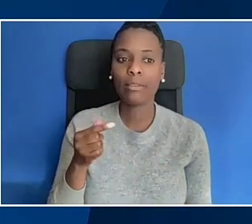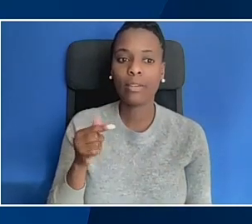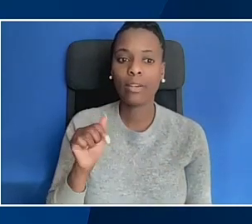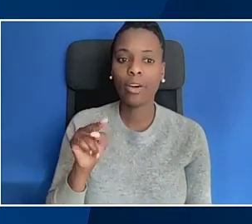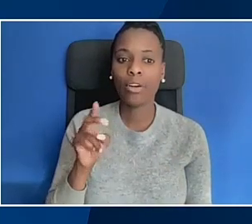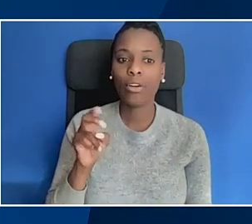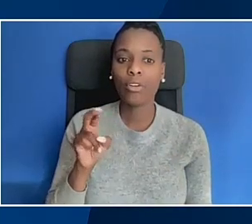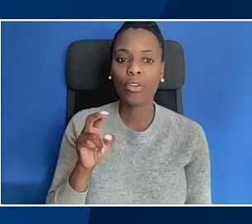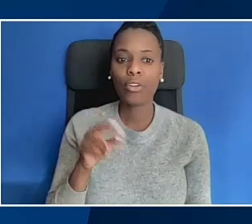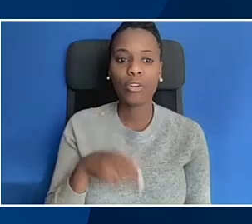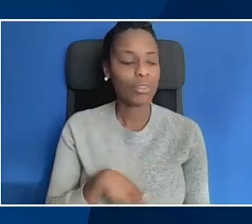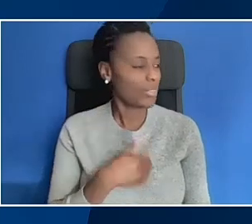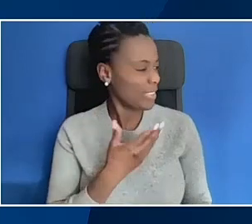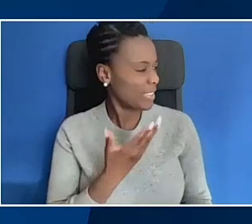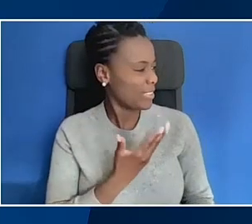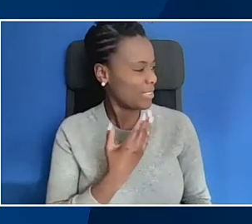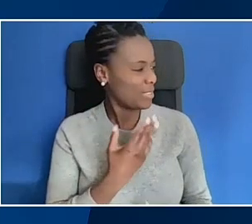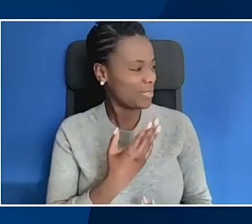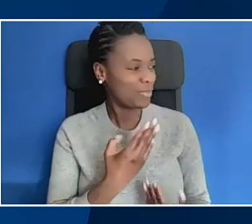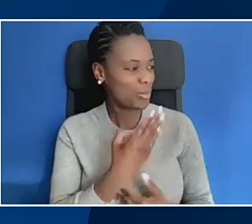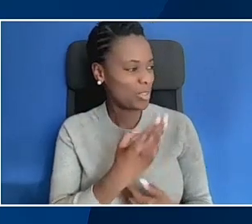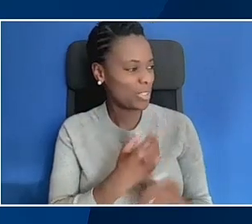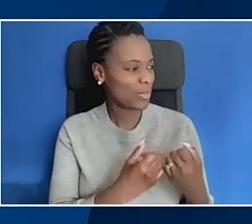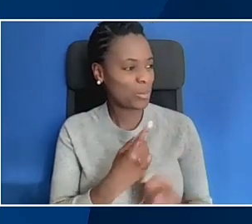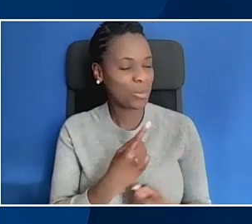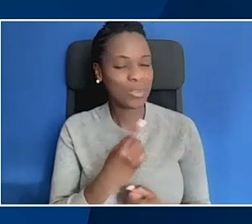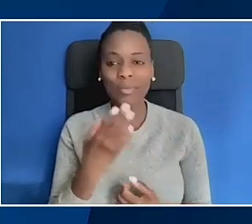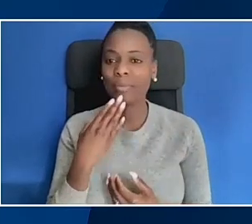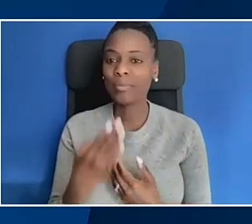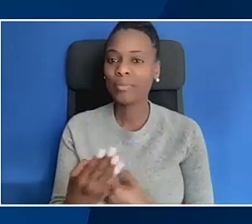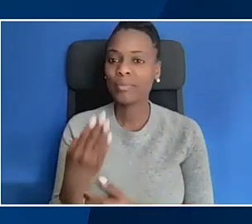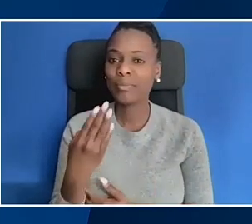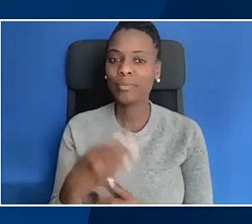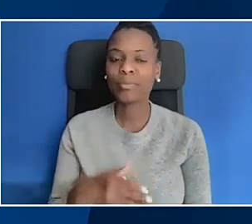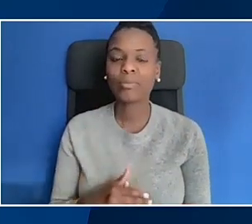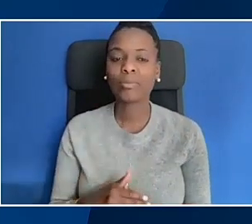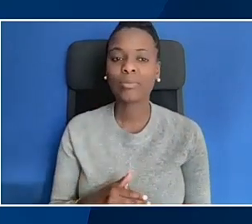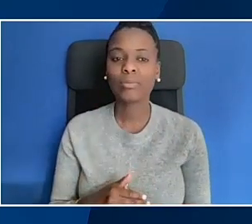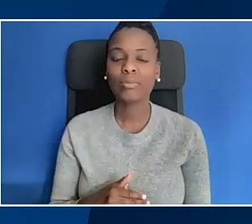Good morning, Geof. And I don't know.